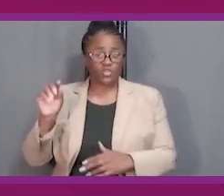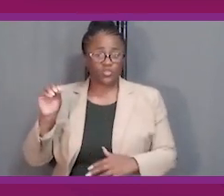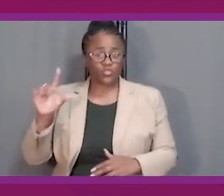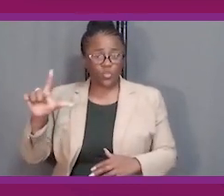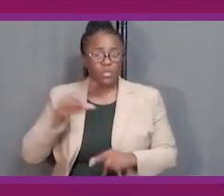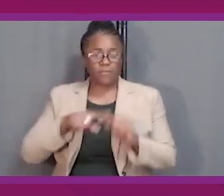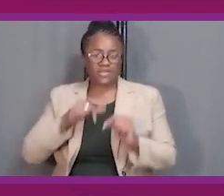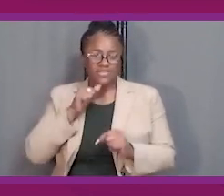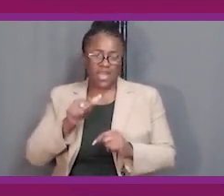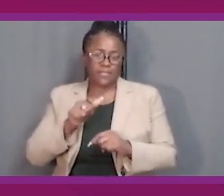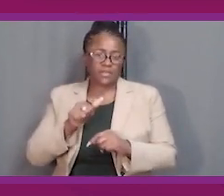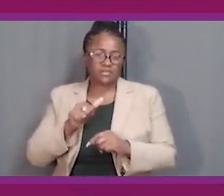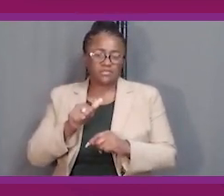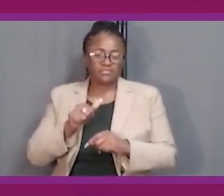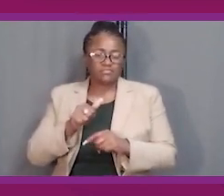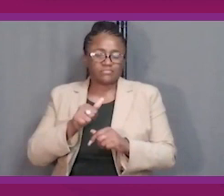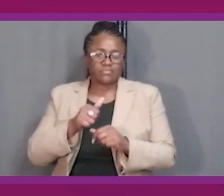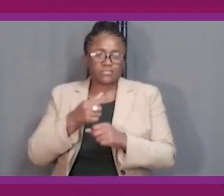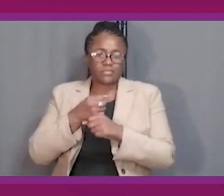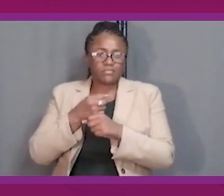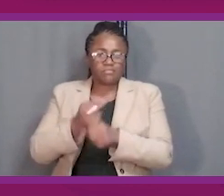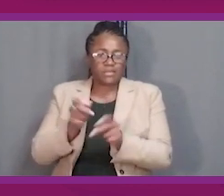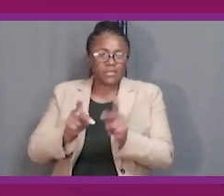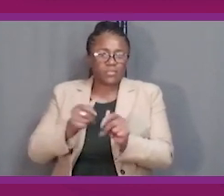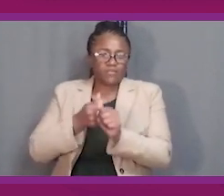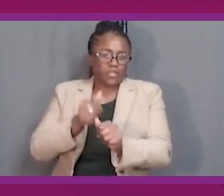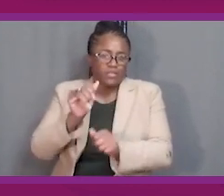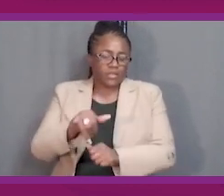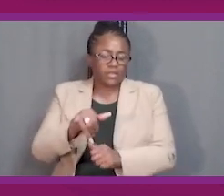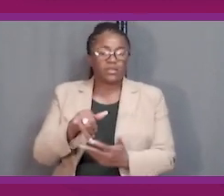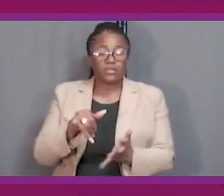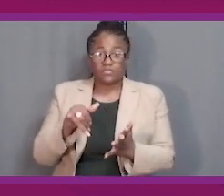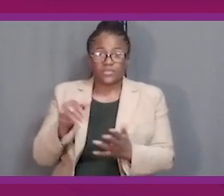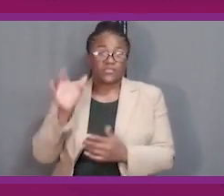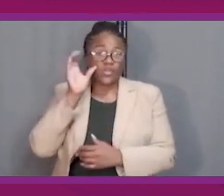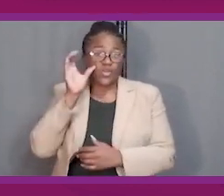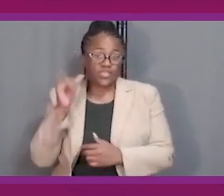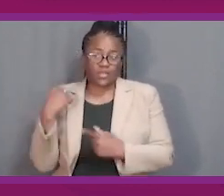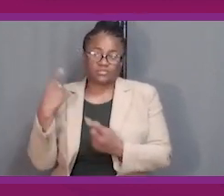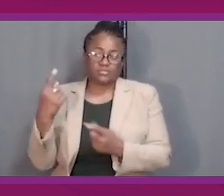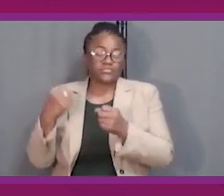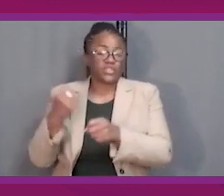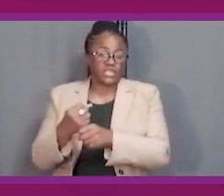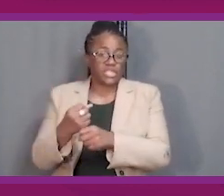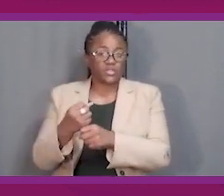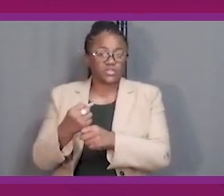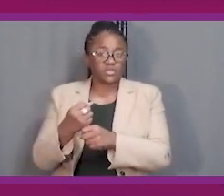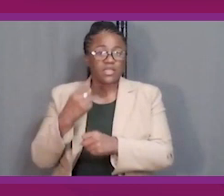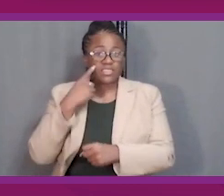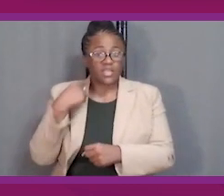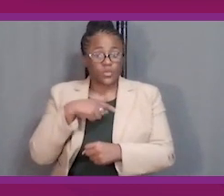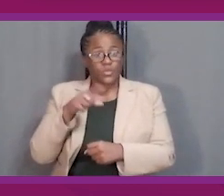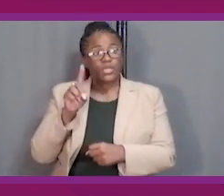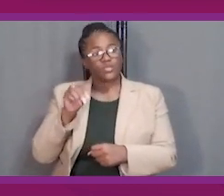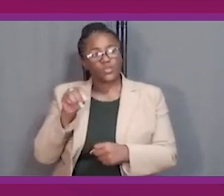so I think we do need to ensure that I think that people, in addition to working on the UNCRPD